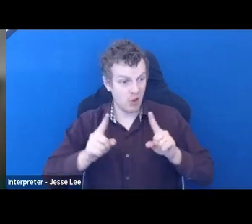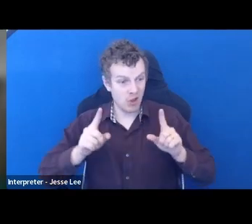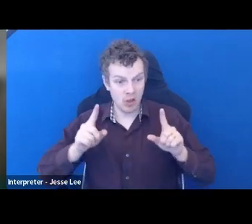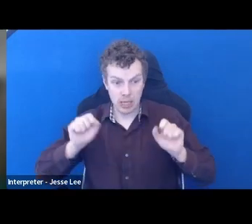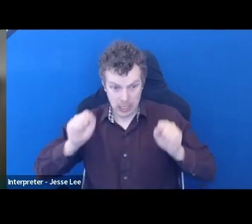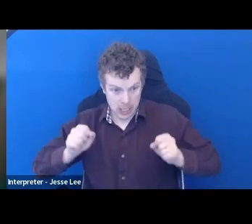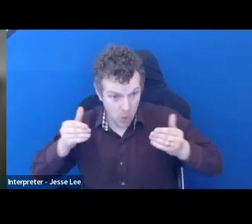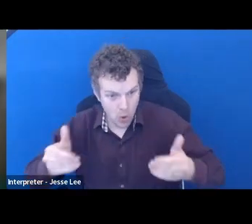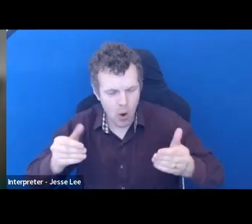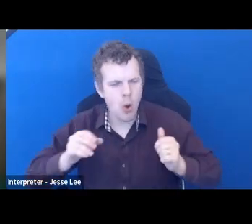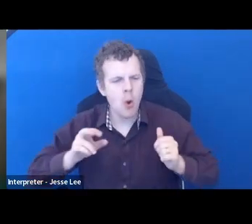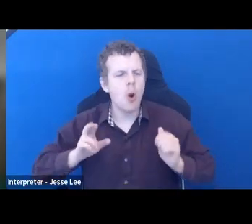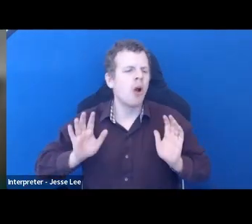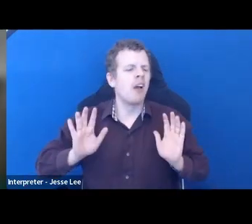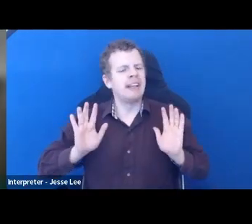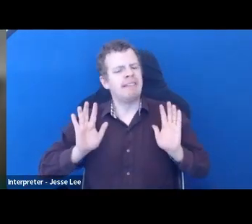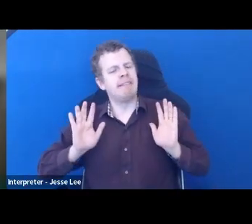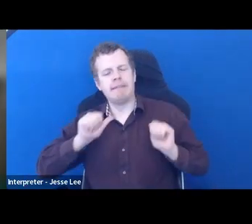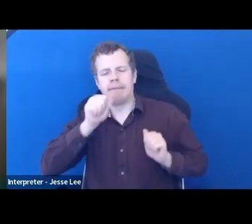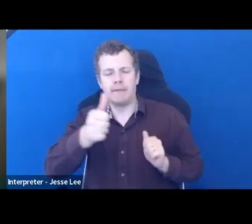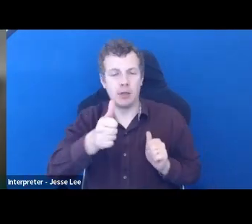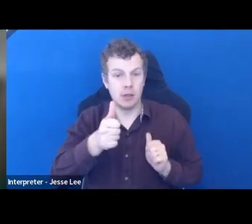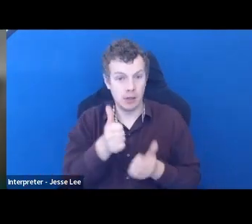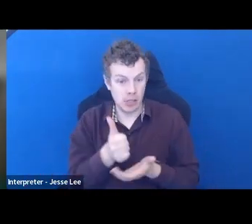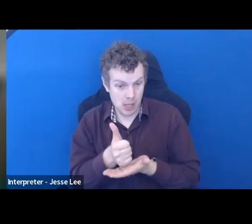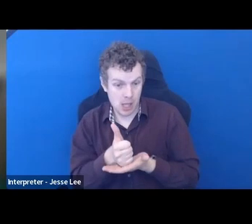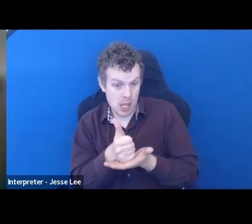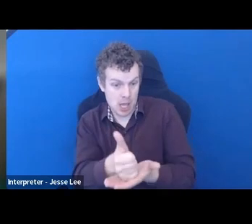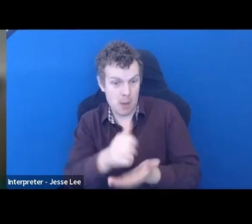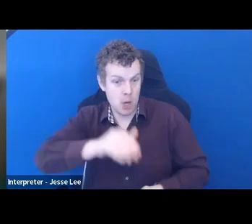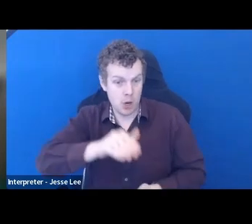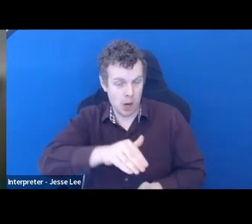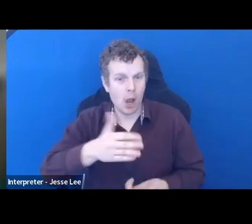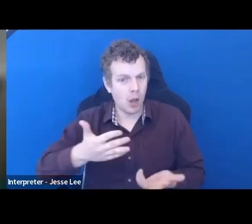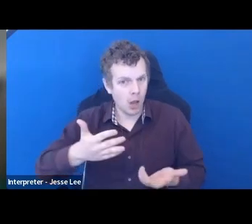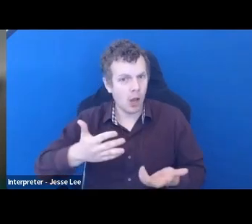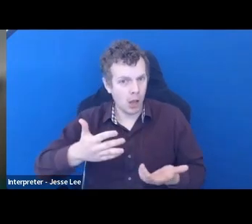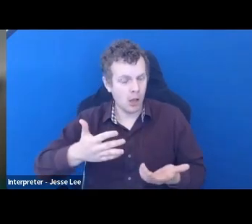To aid a child you're actually making a positive step towards doing something for them.